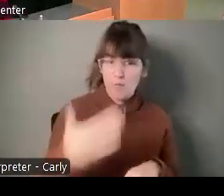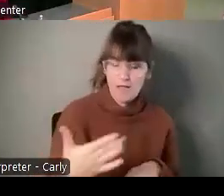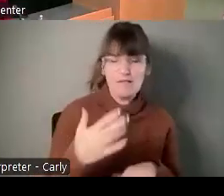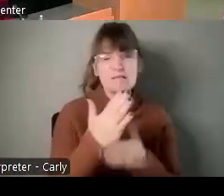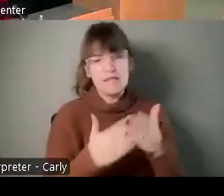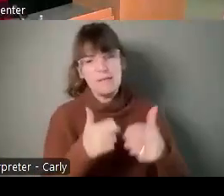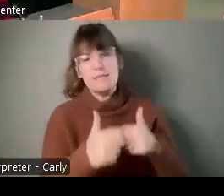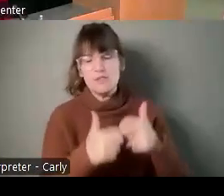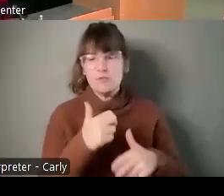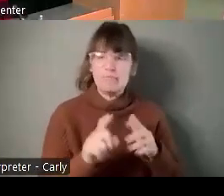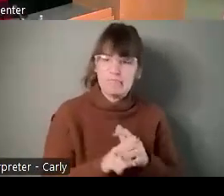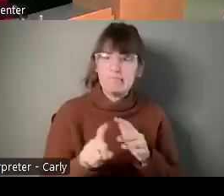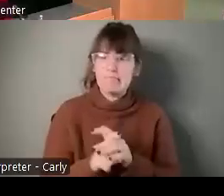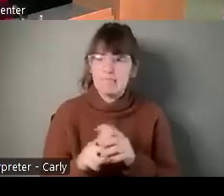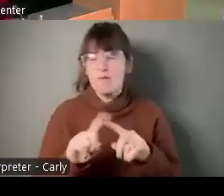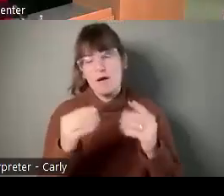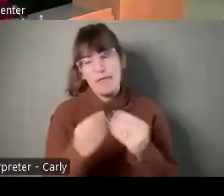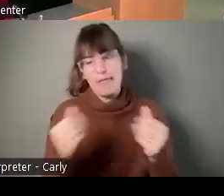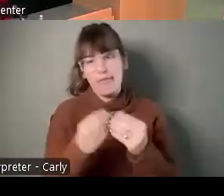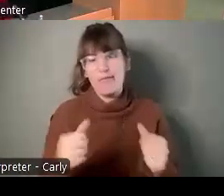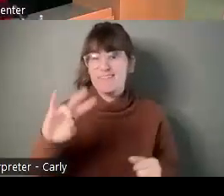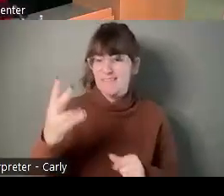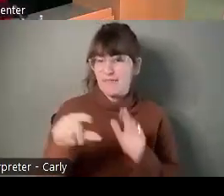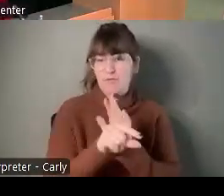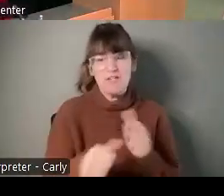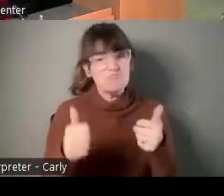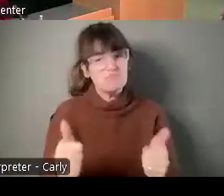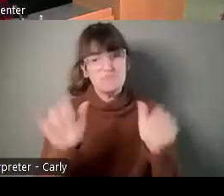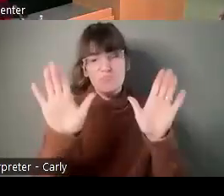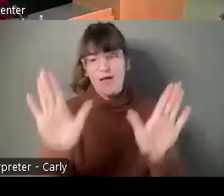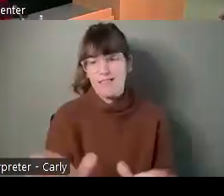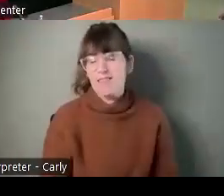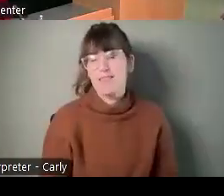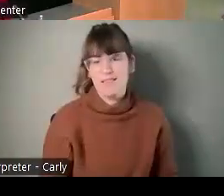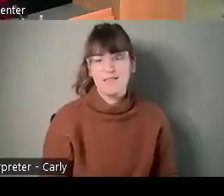there, but I've worked past them. Seventh grade is going well. We've gotten some about some hairstyle